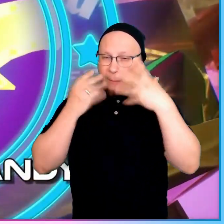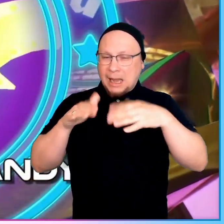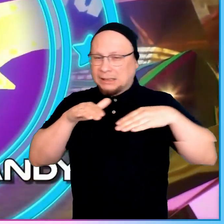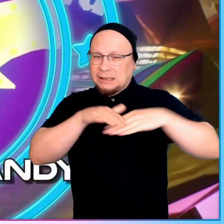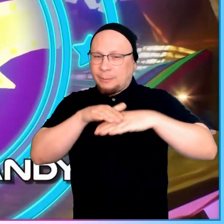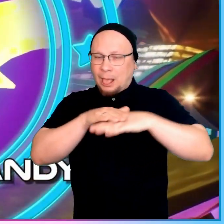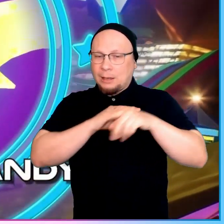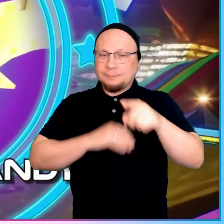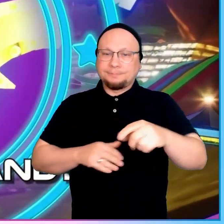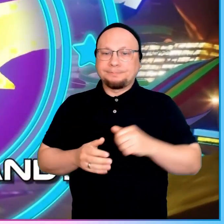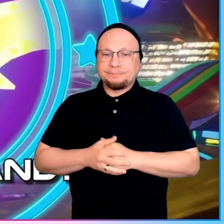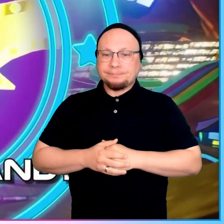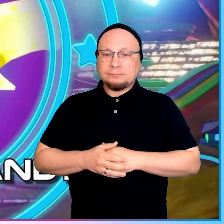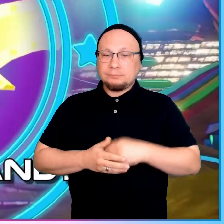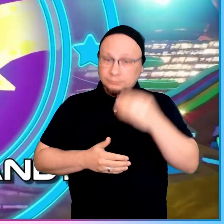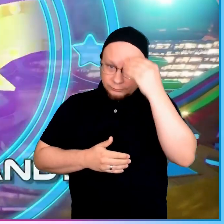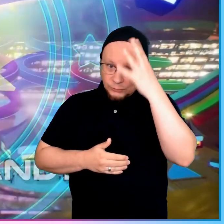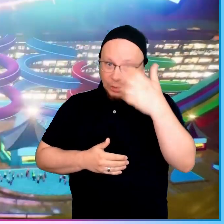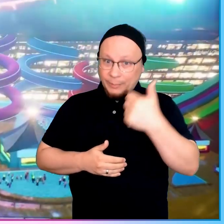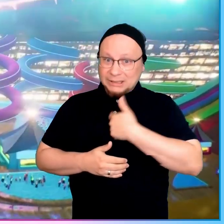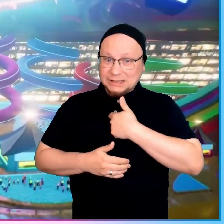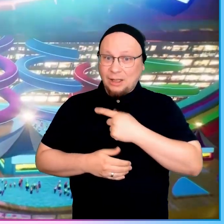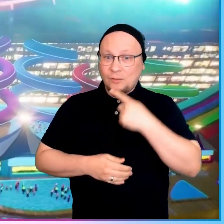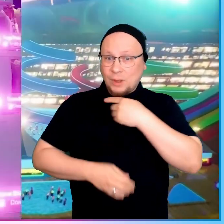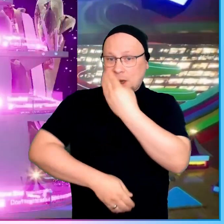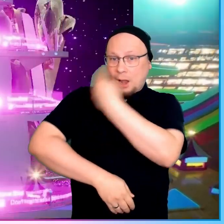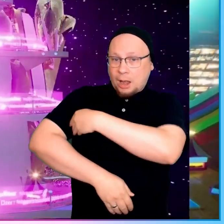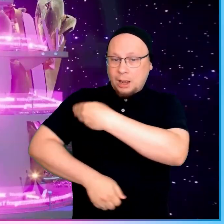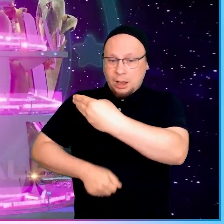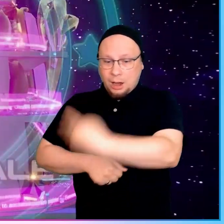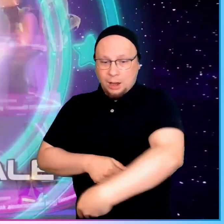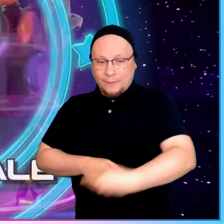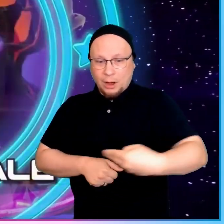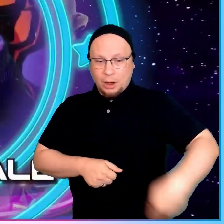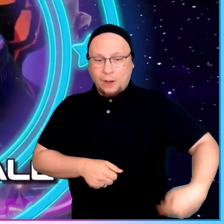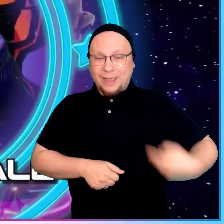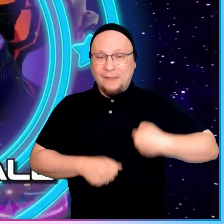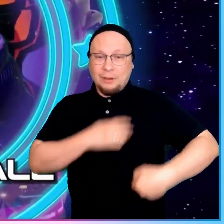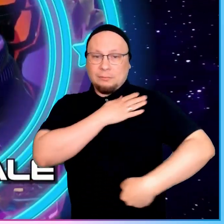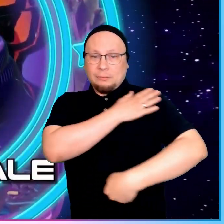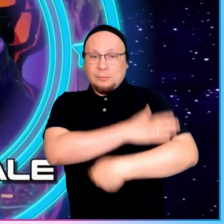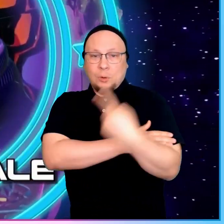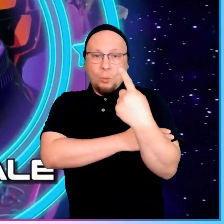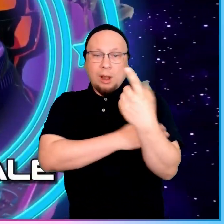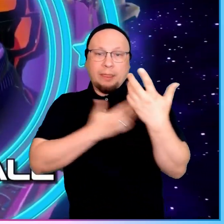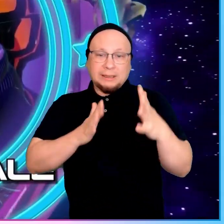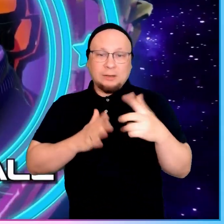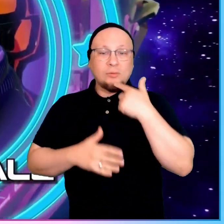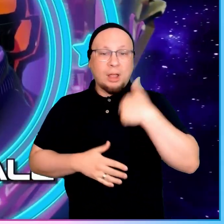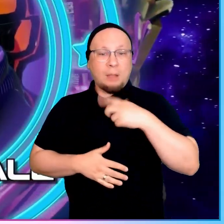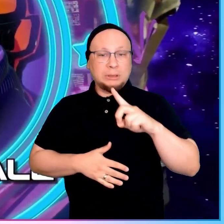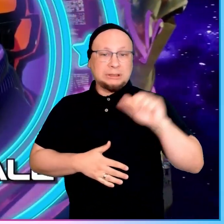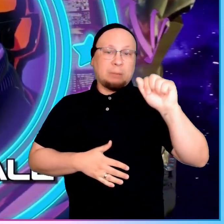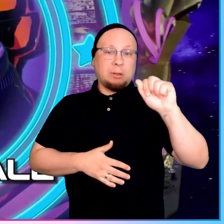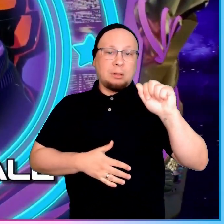What most people don't know is that I'm also a triple amputee and one of the few disabled solo game devs that are out there, so I take accessibility seriously.